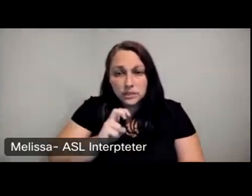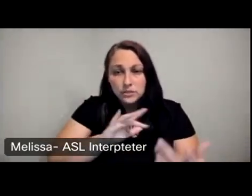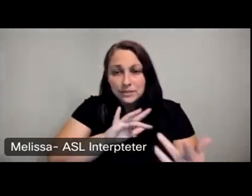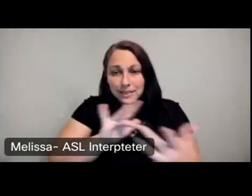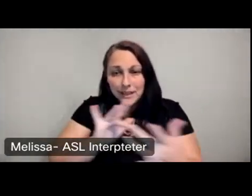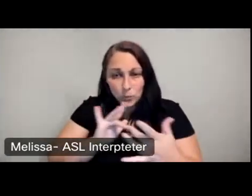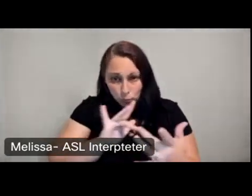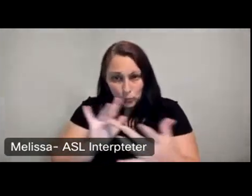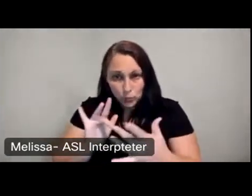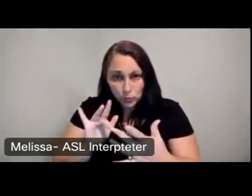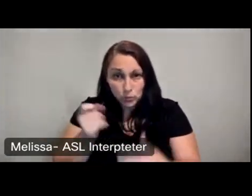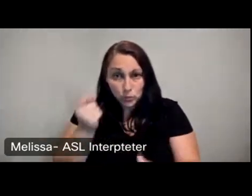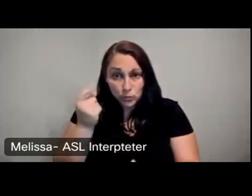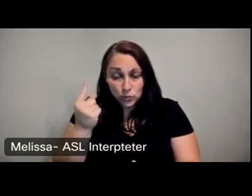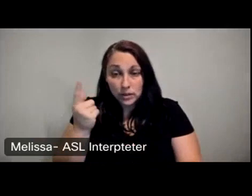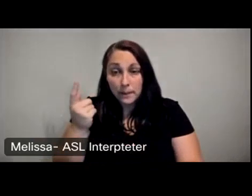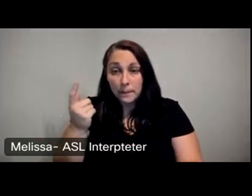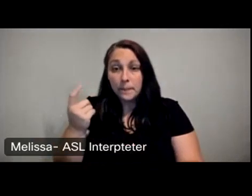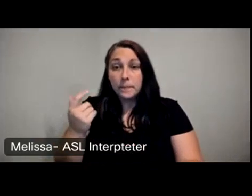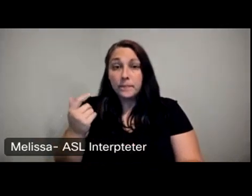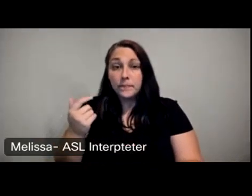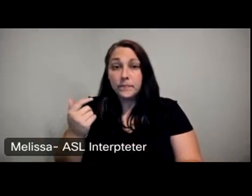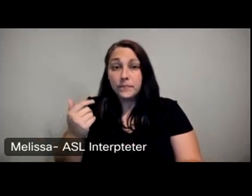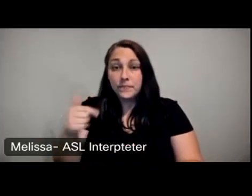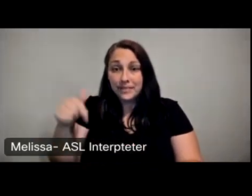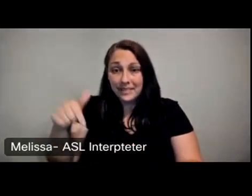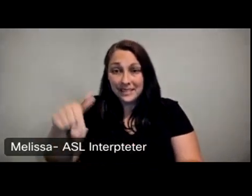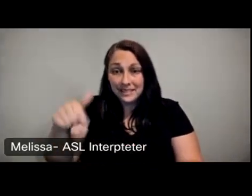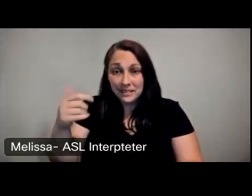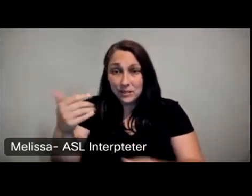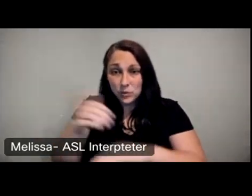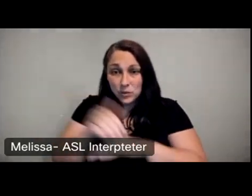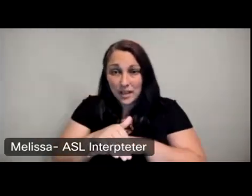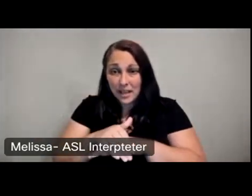this presentation diet would be exceedingly difficult for many many people I know to follow